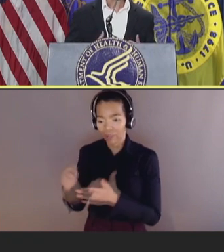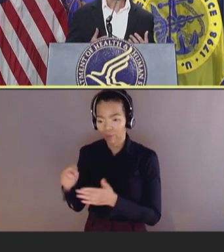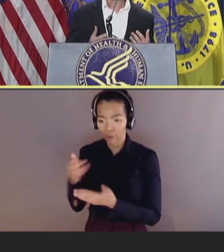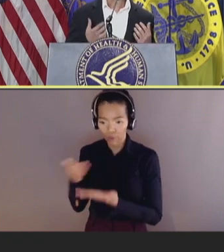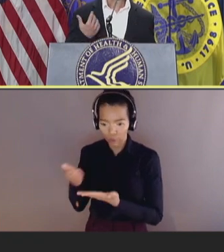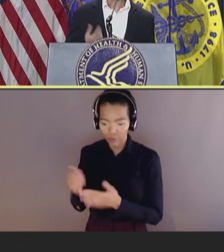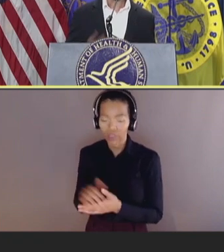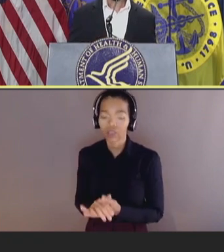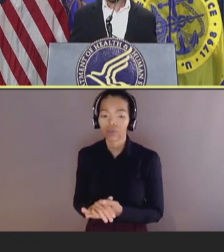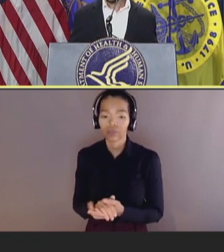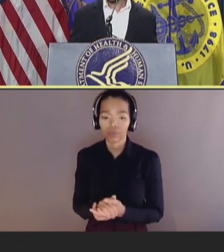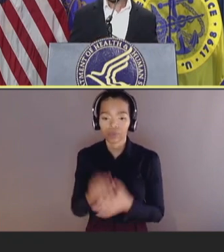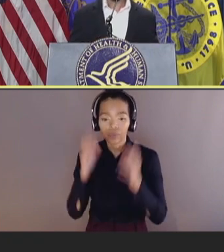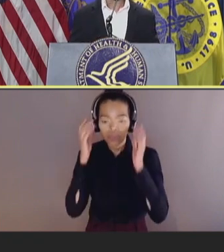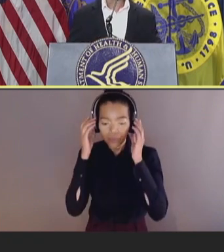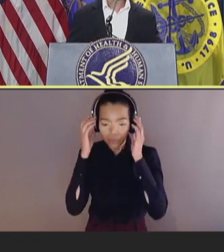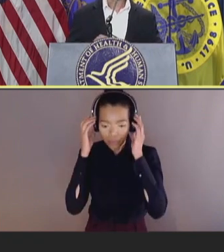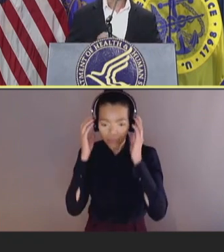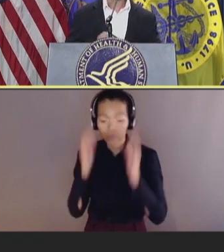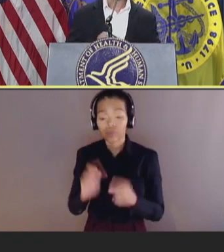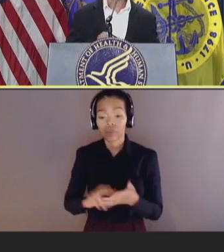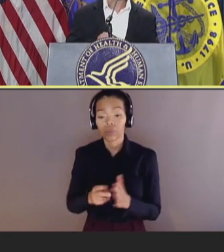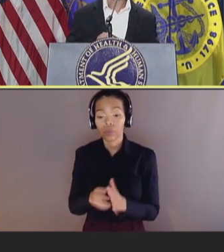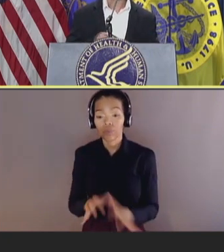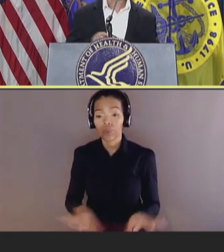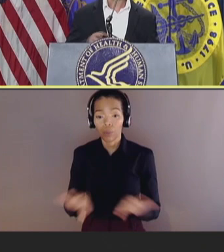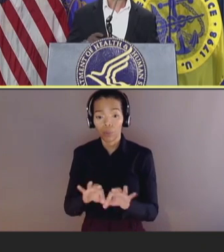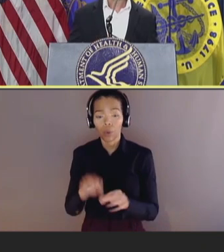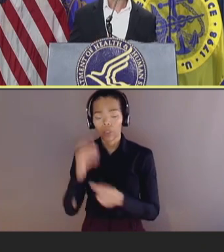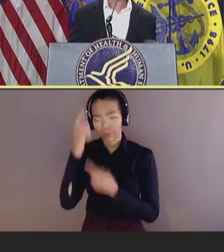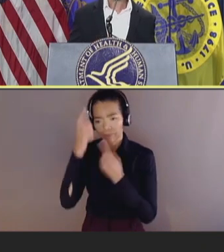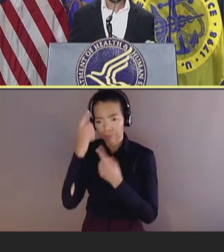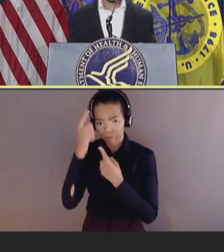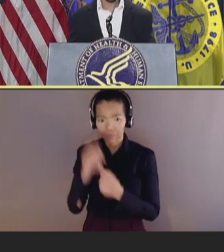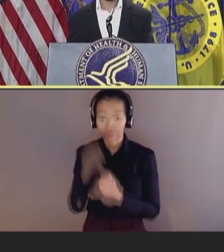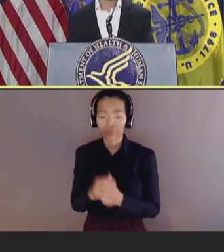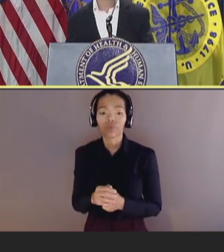So, I think the important thing to think about here is we saw from the survey from